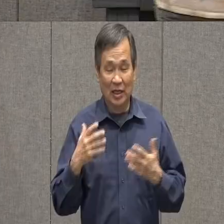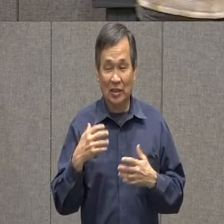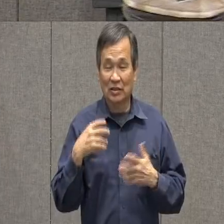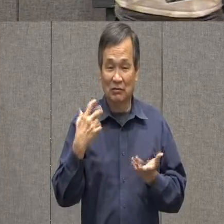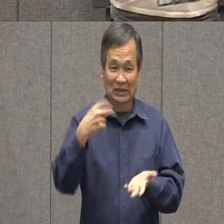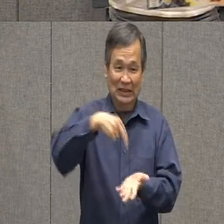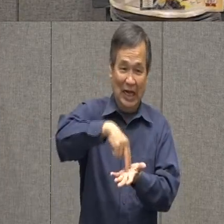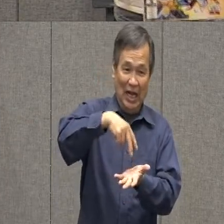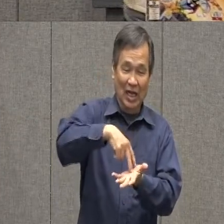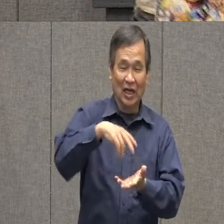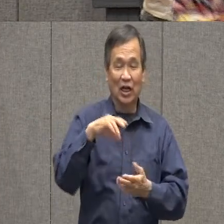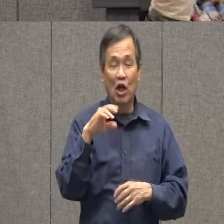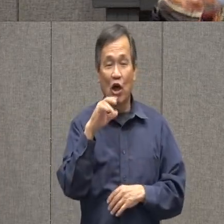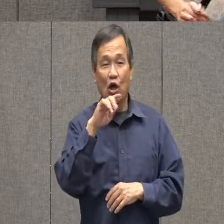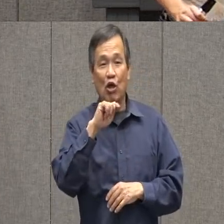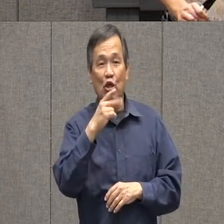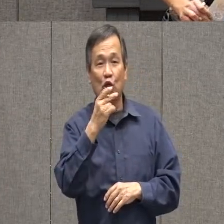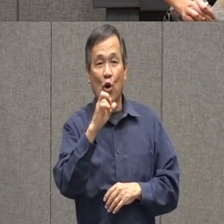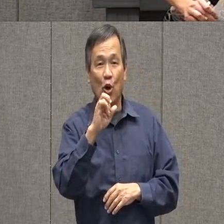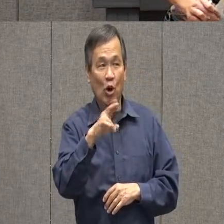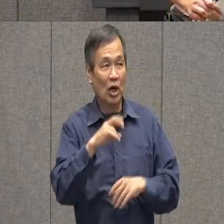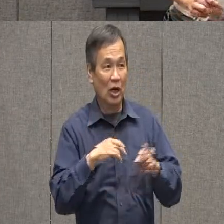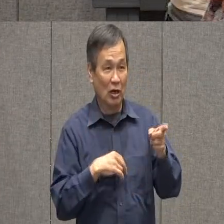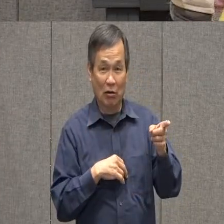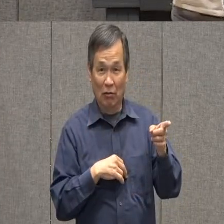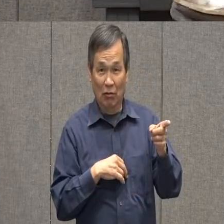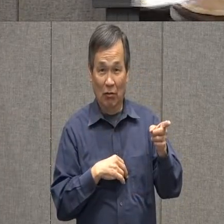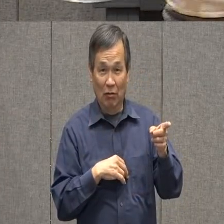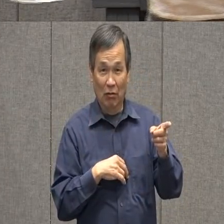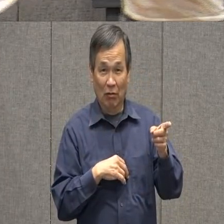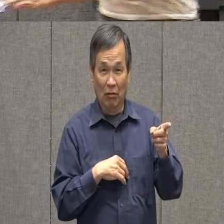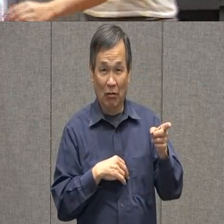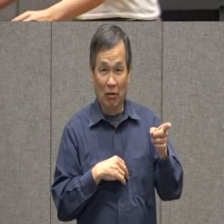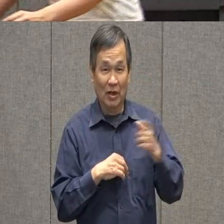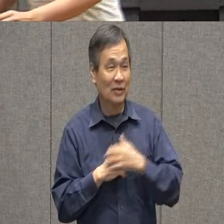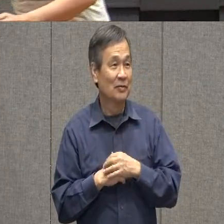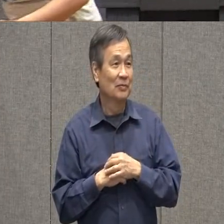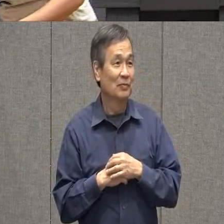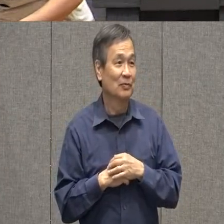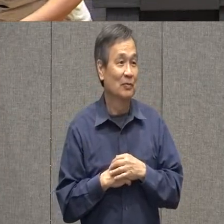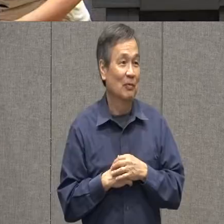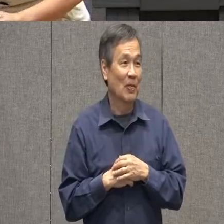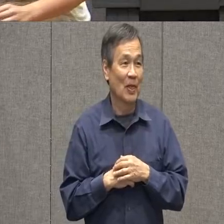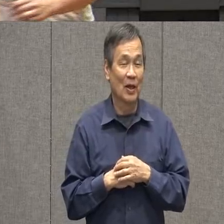He has a lot of flying poses where he goes through the sky. I also really love Wonder Woman.